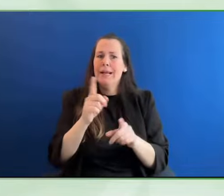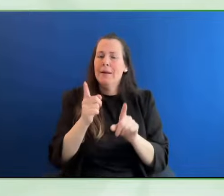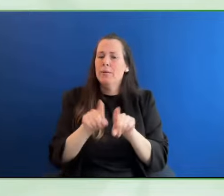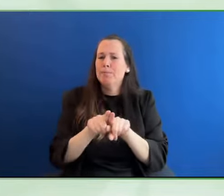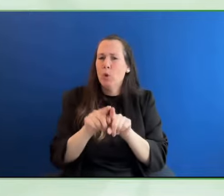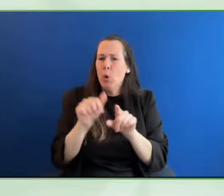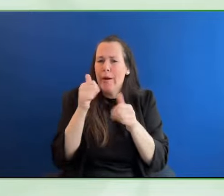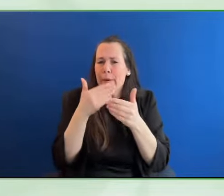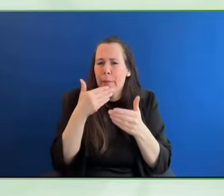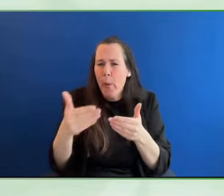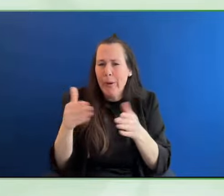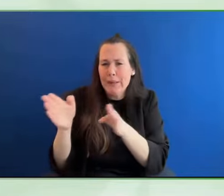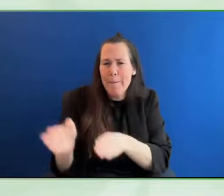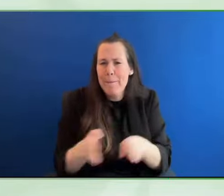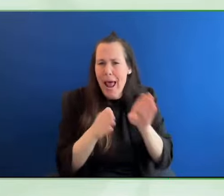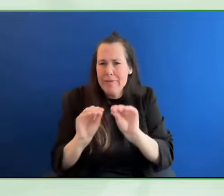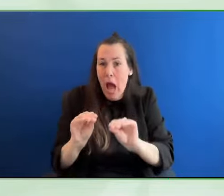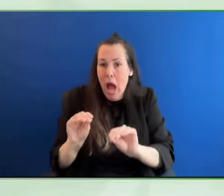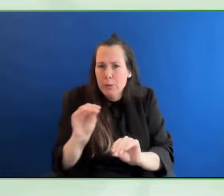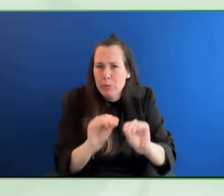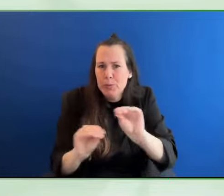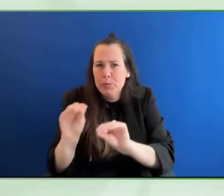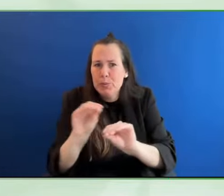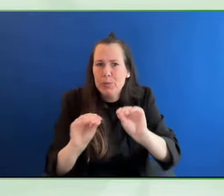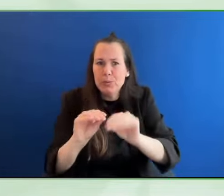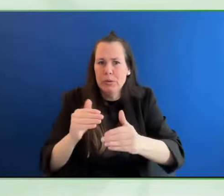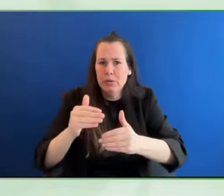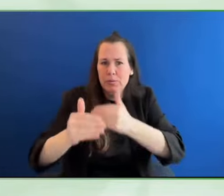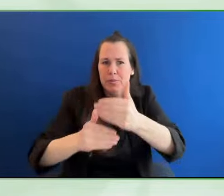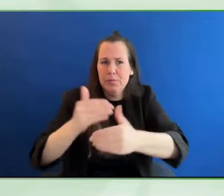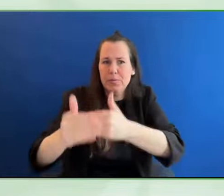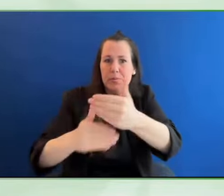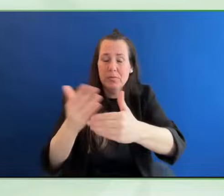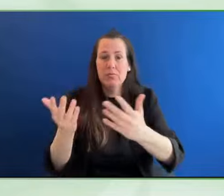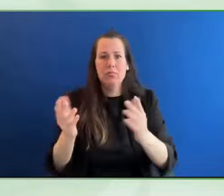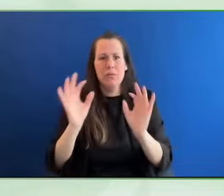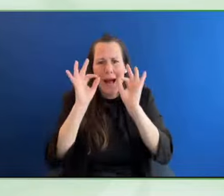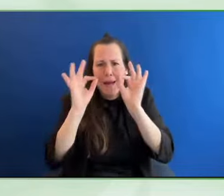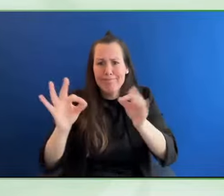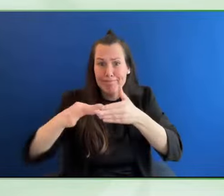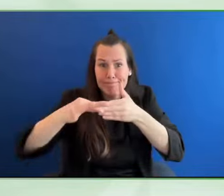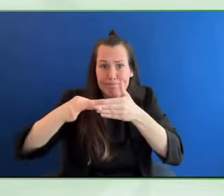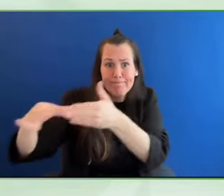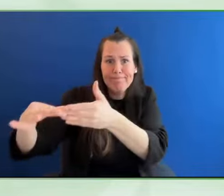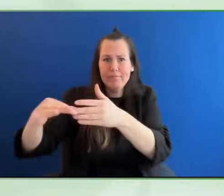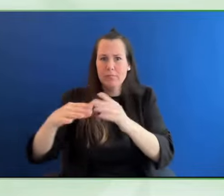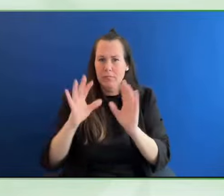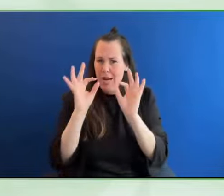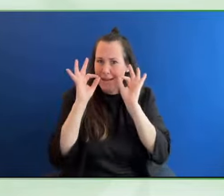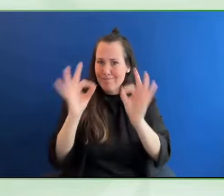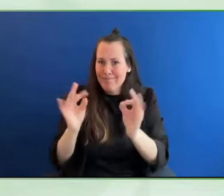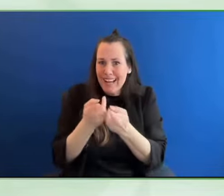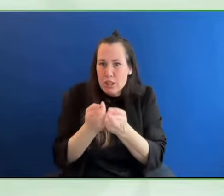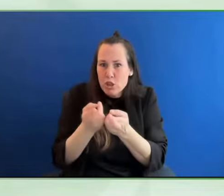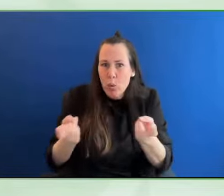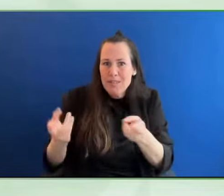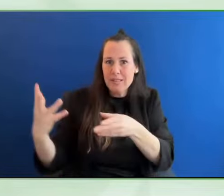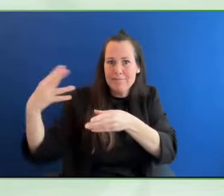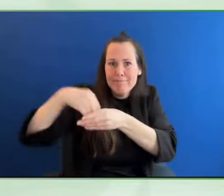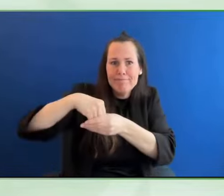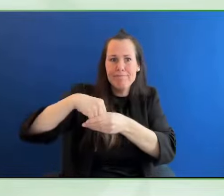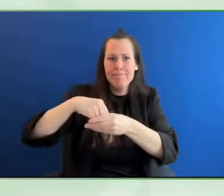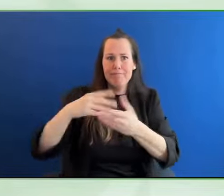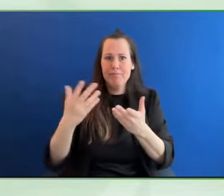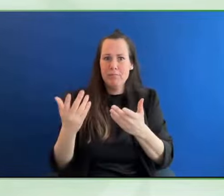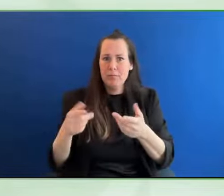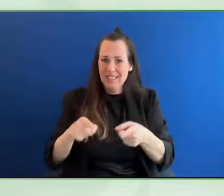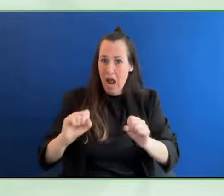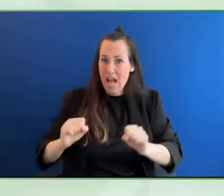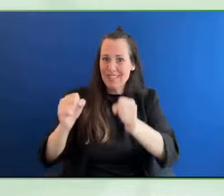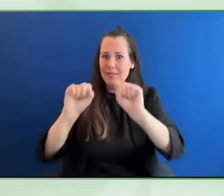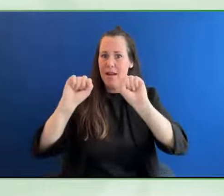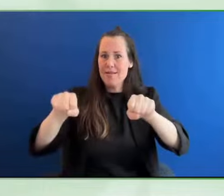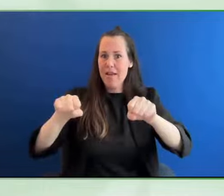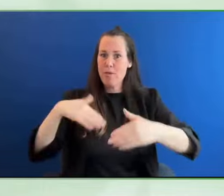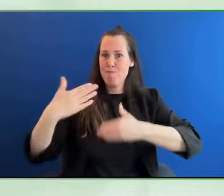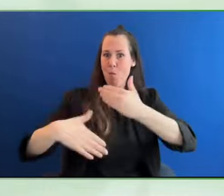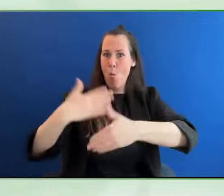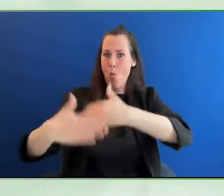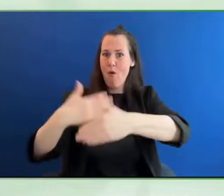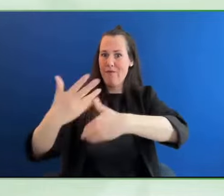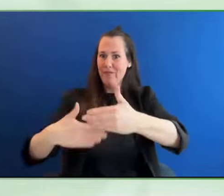People with disabilities are already working at these organisations. 27%